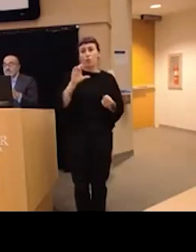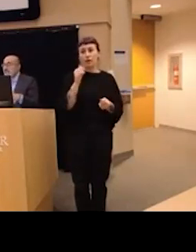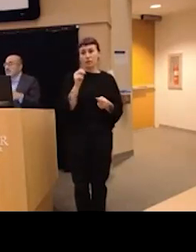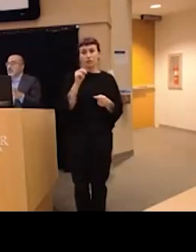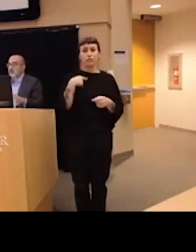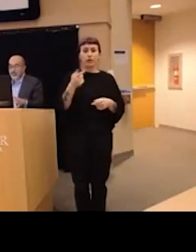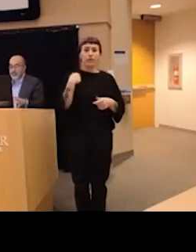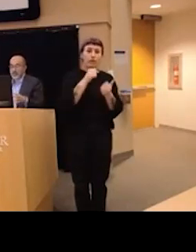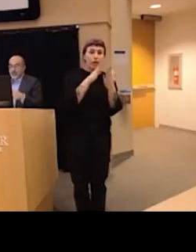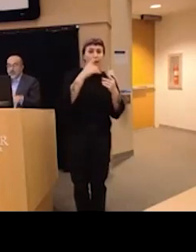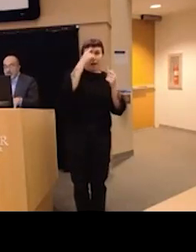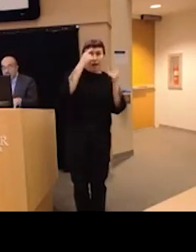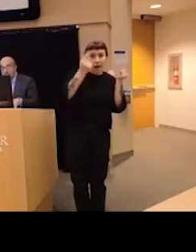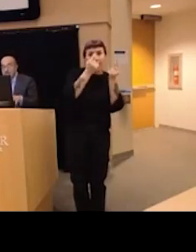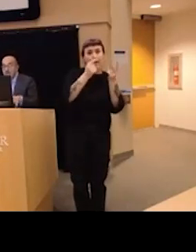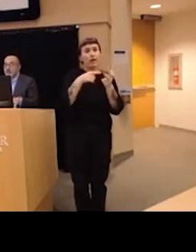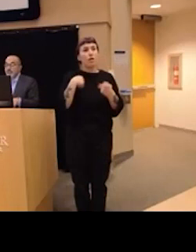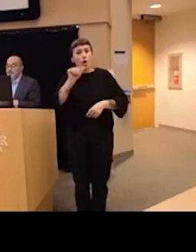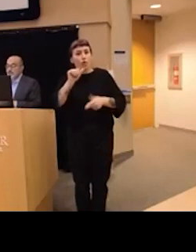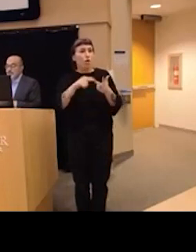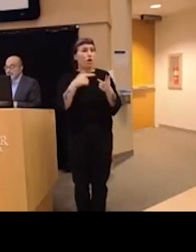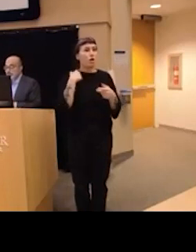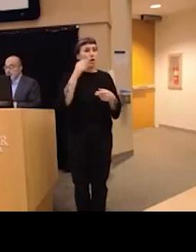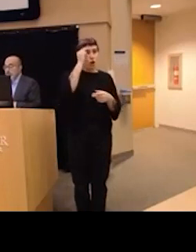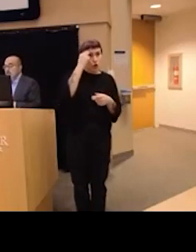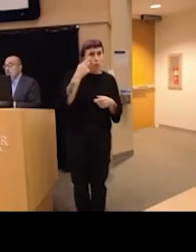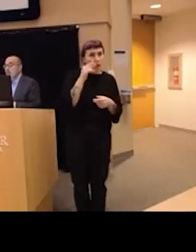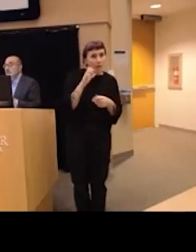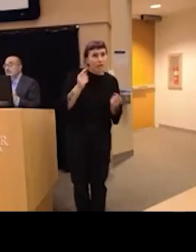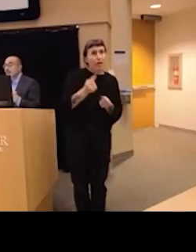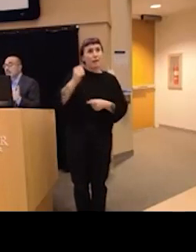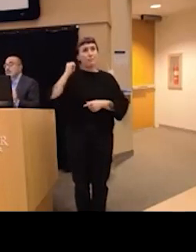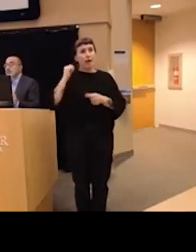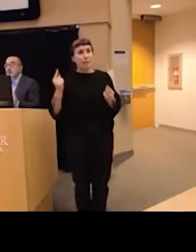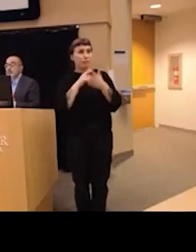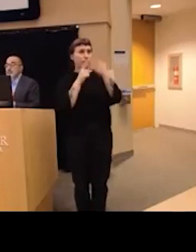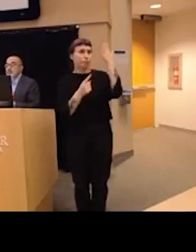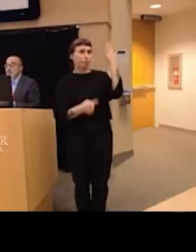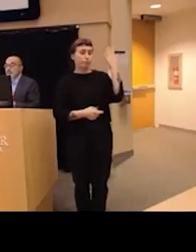whether it's headache arthritis neuropathic pain back pain Etc and so what you do in a multimodal